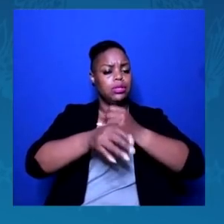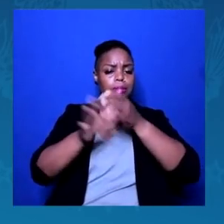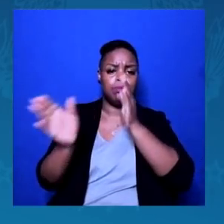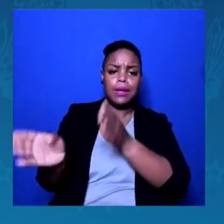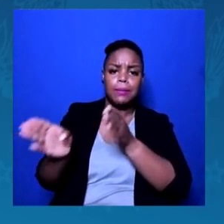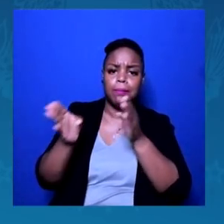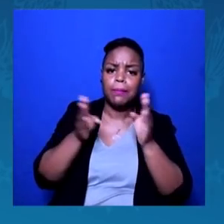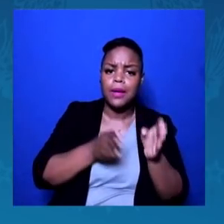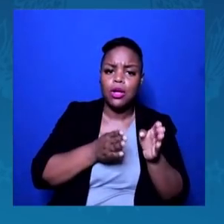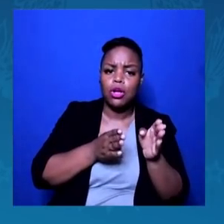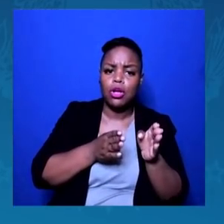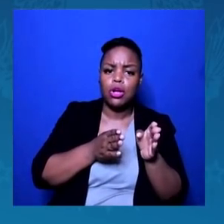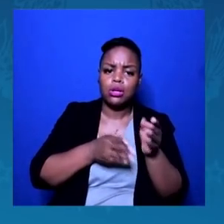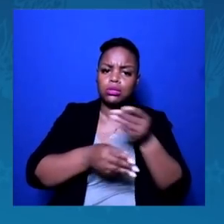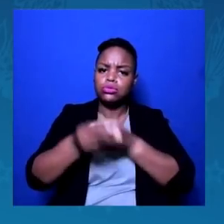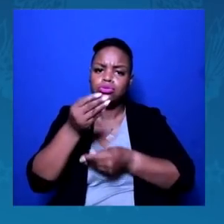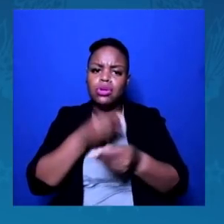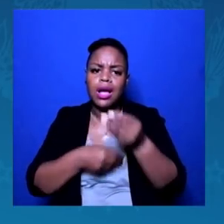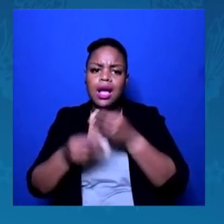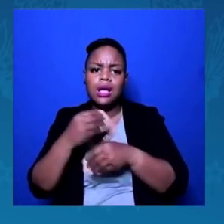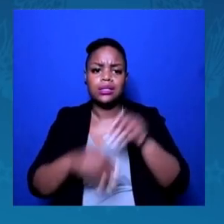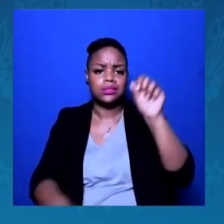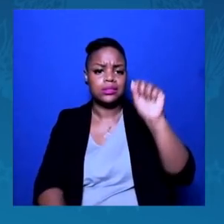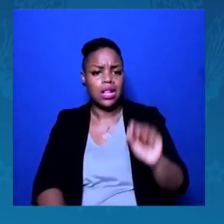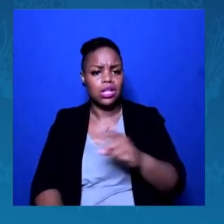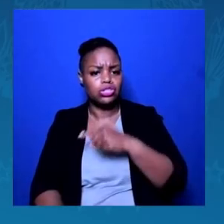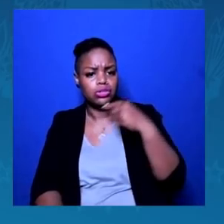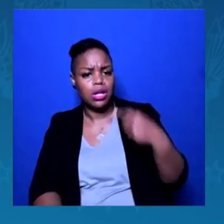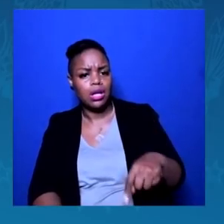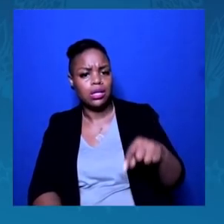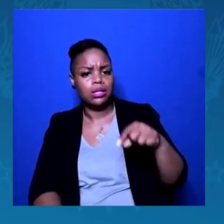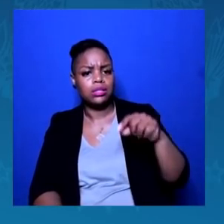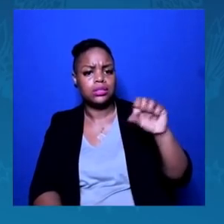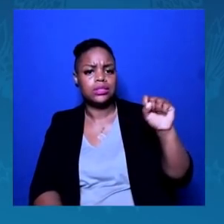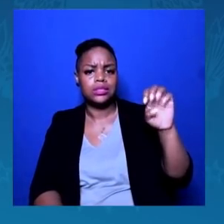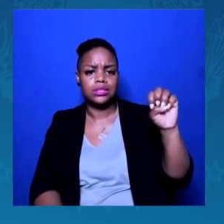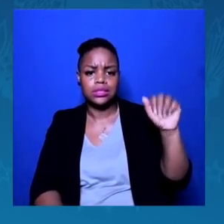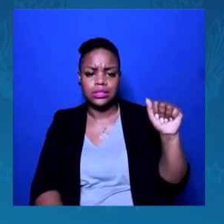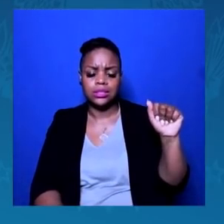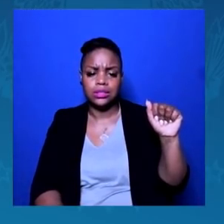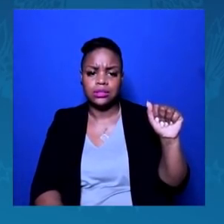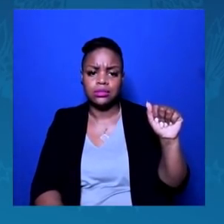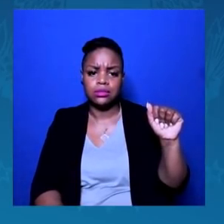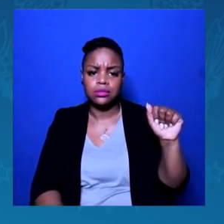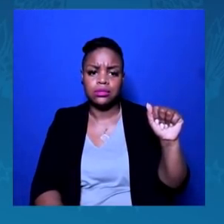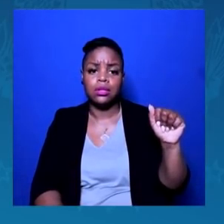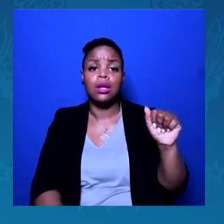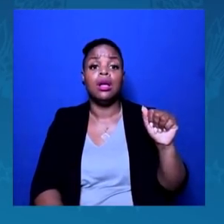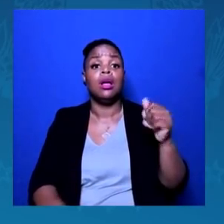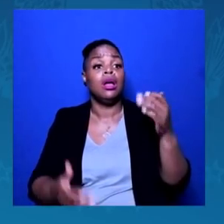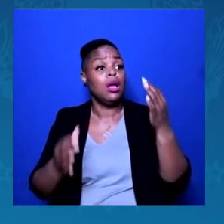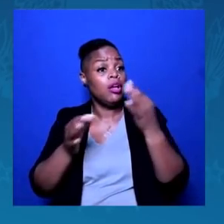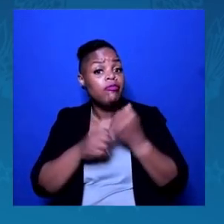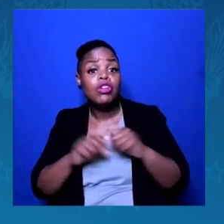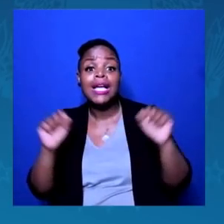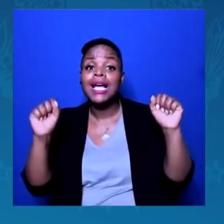and the issue in particular of freedom of navigation in that regard is a vital issue for this region.